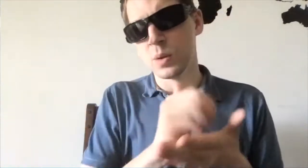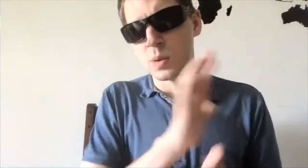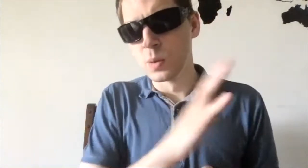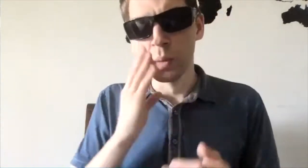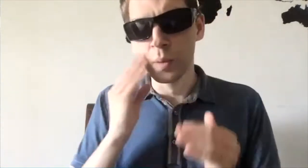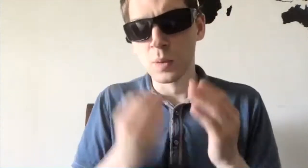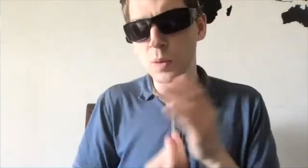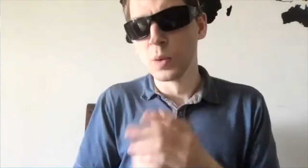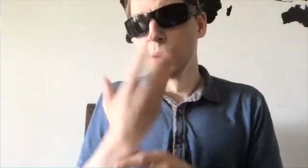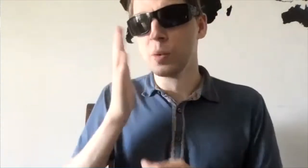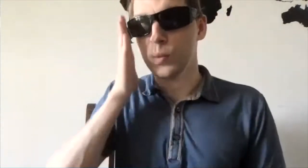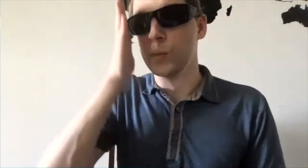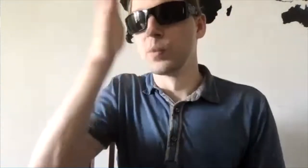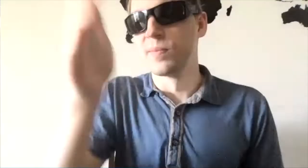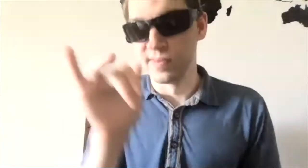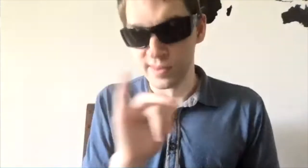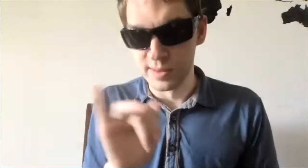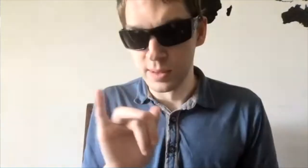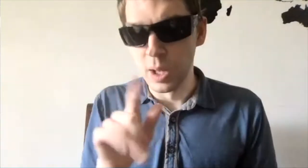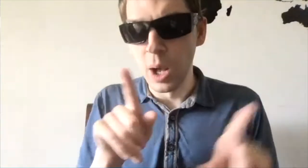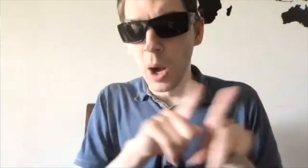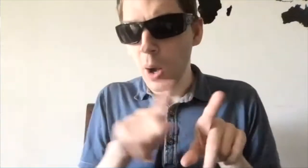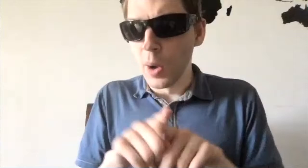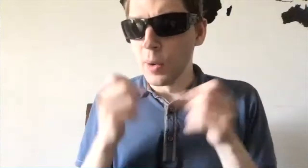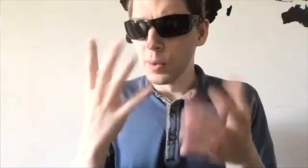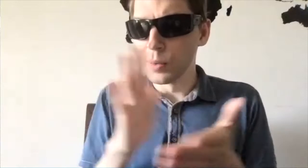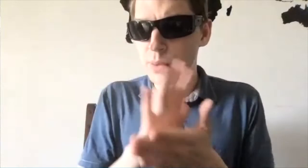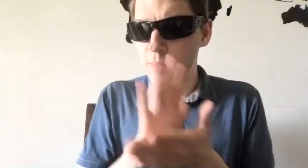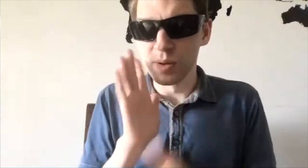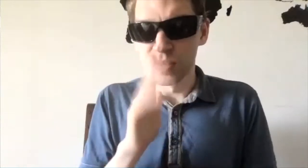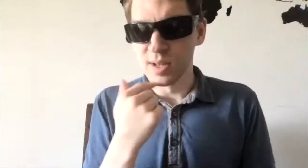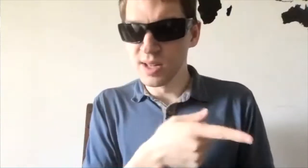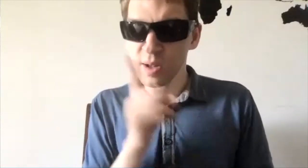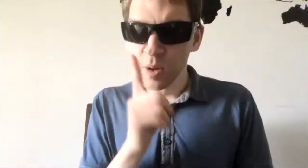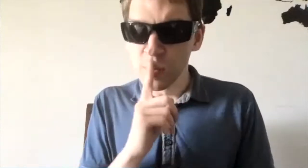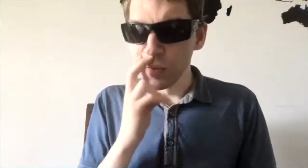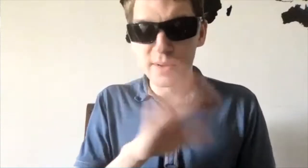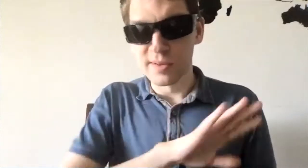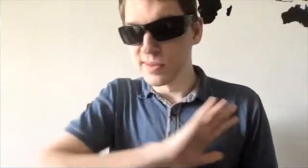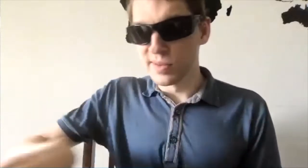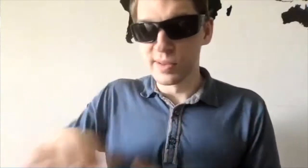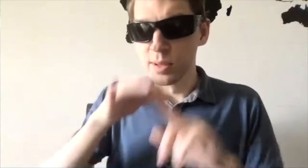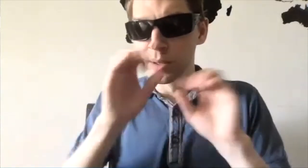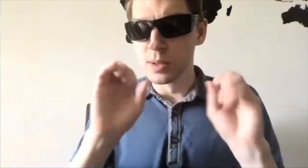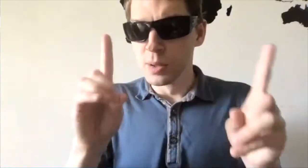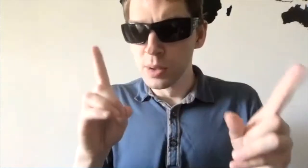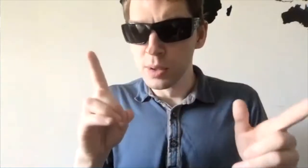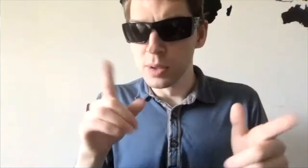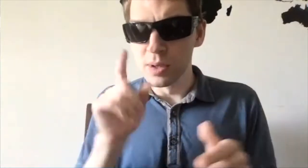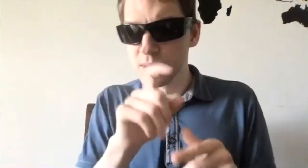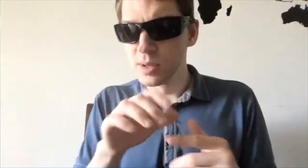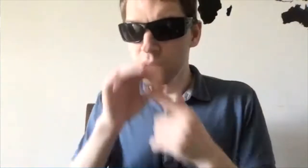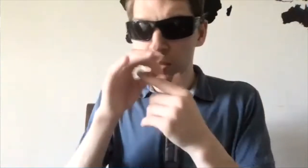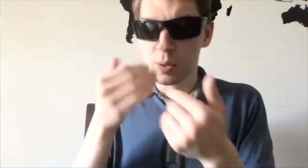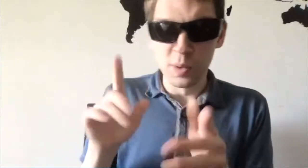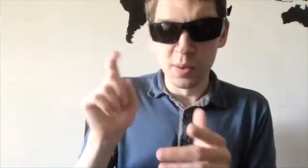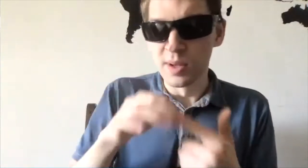I see that's happening earlier and that's a good thing but just building advocacy and awareness earlier in school.